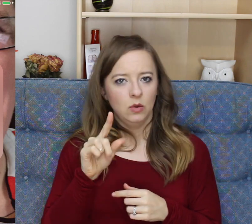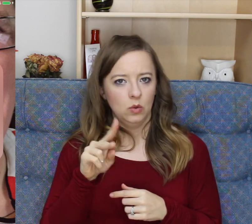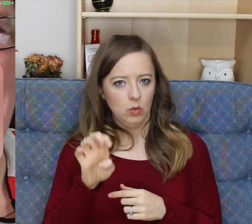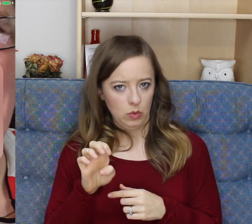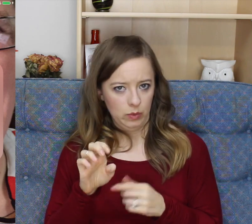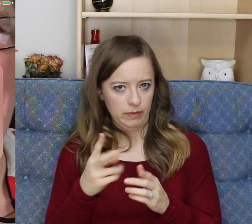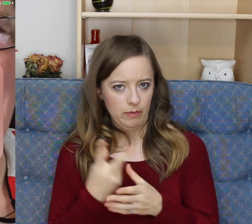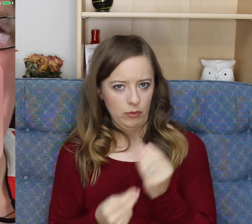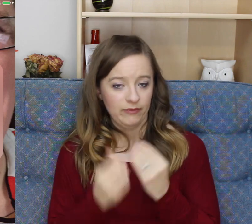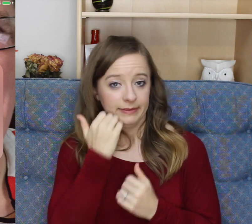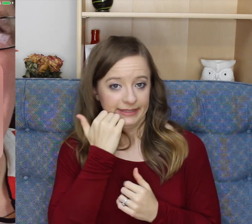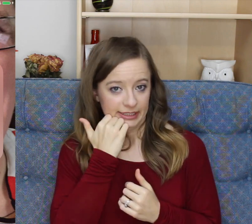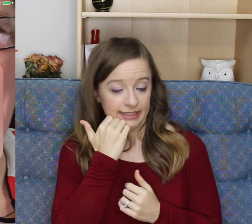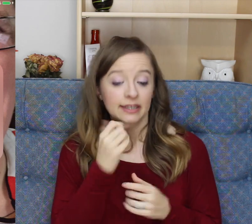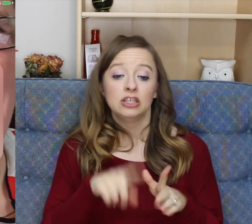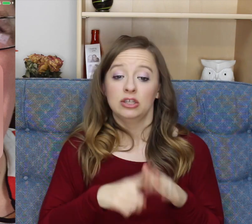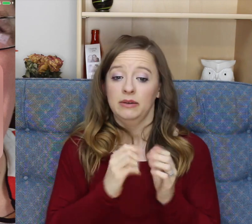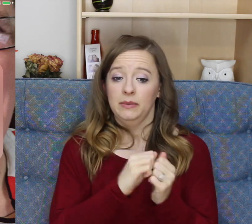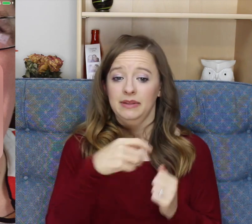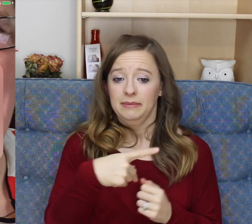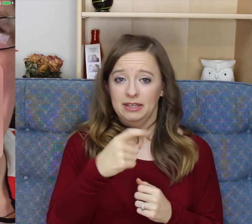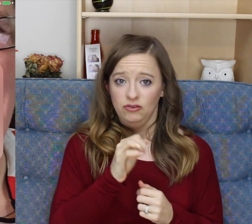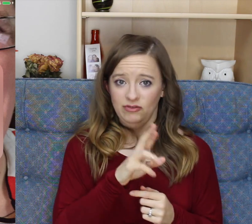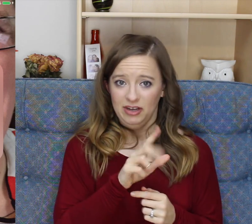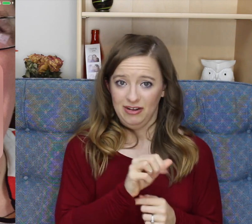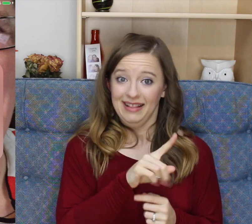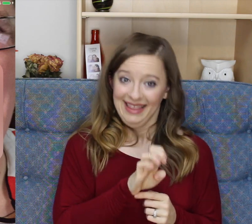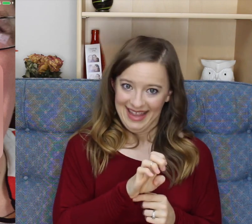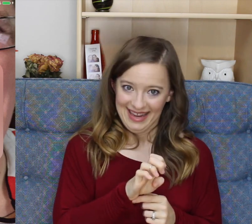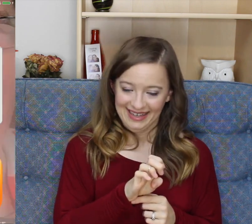I started with P Tracker Lite and I'm actually using Clue now,